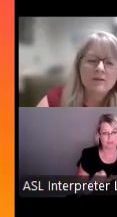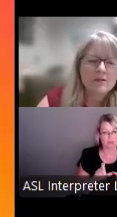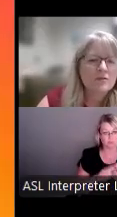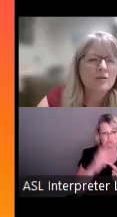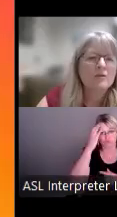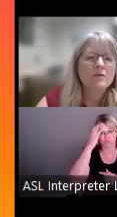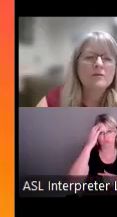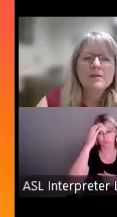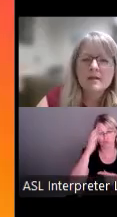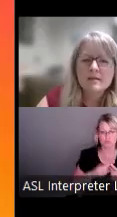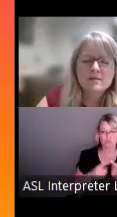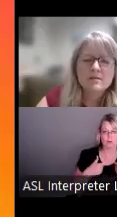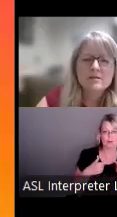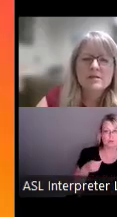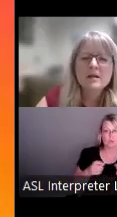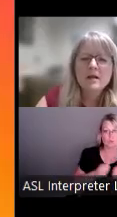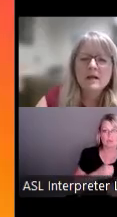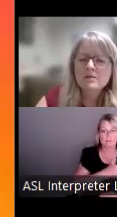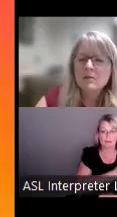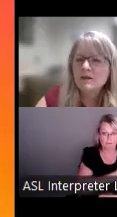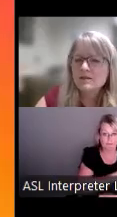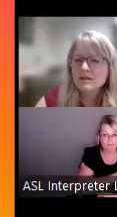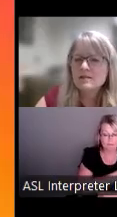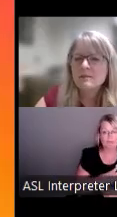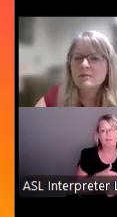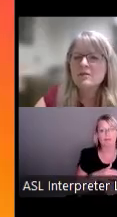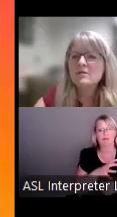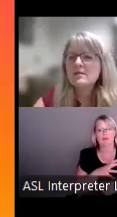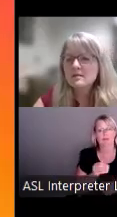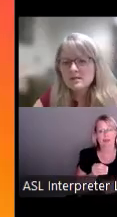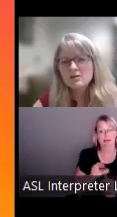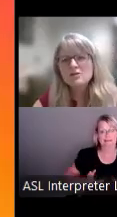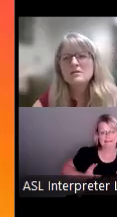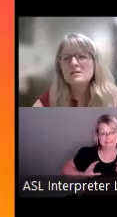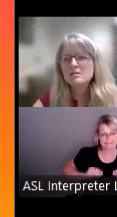have control over the muscles as well as accept new sensations